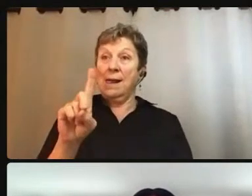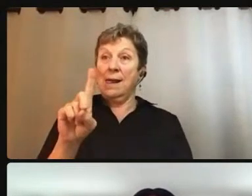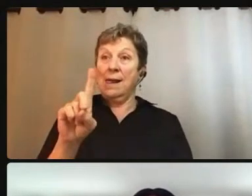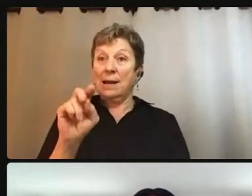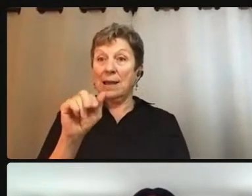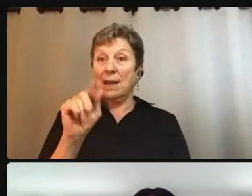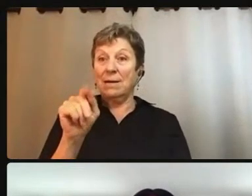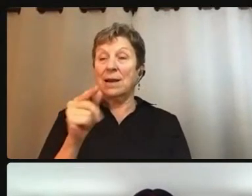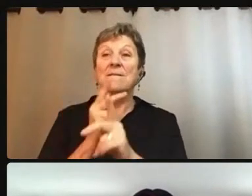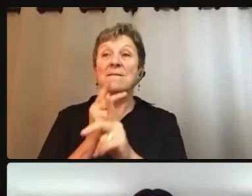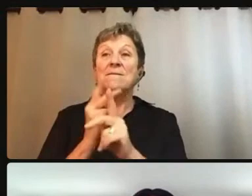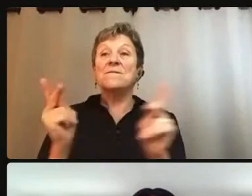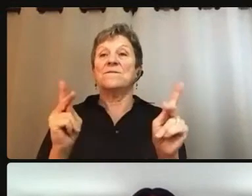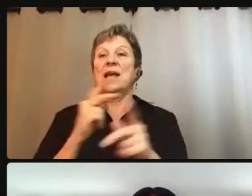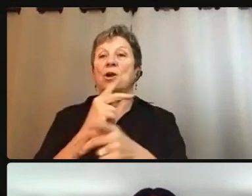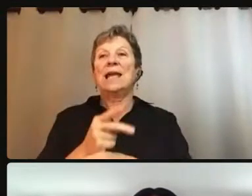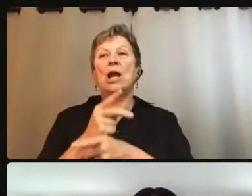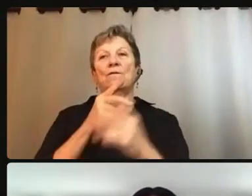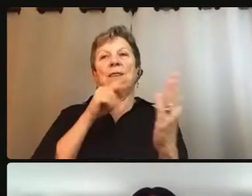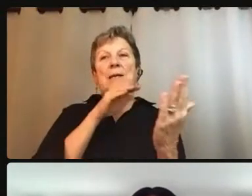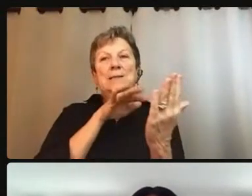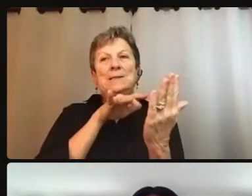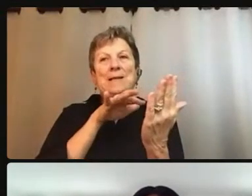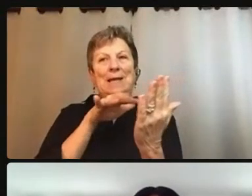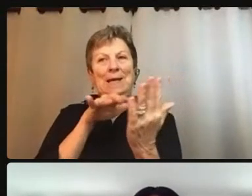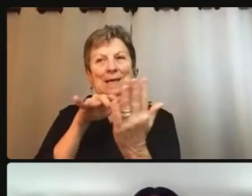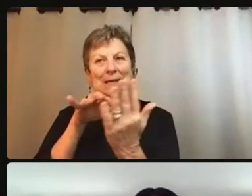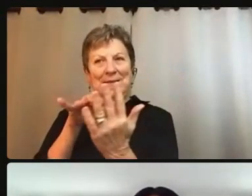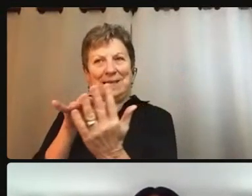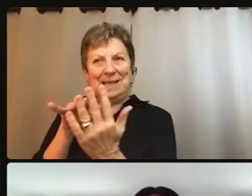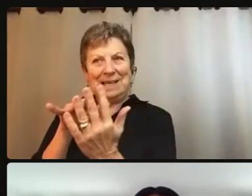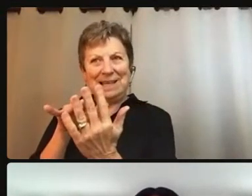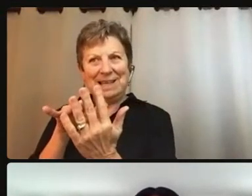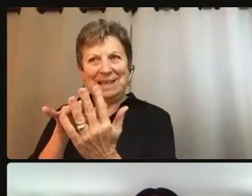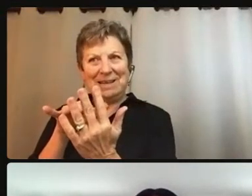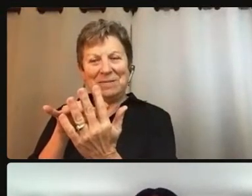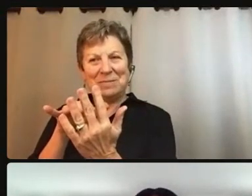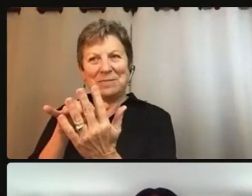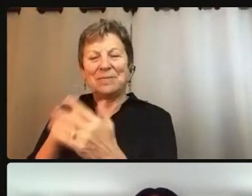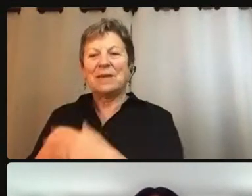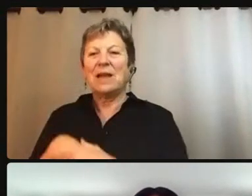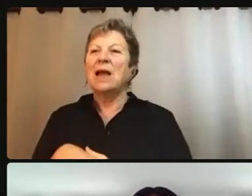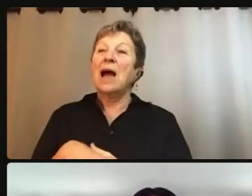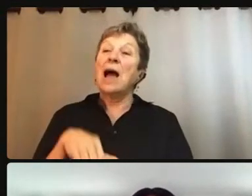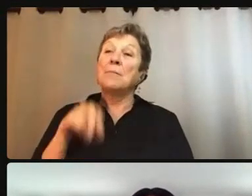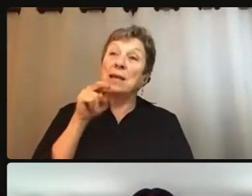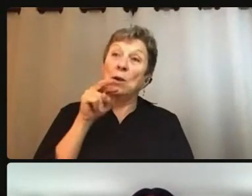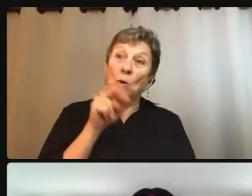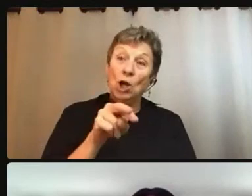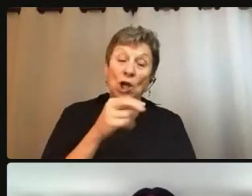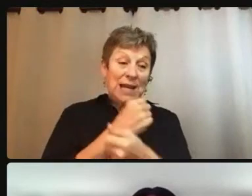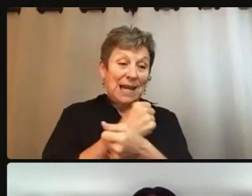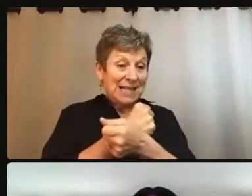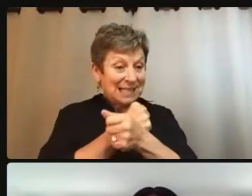AND THEN ONCE WE GET THAT DATA